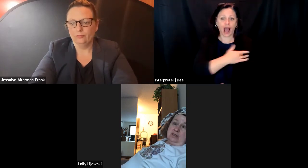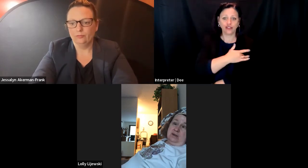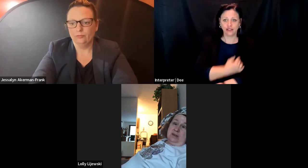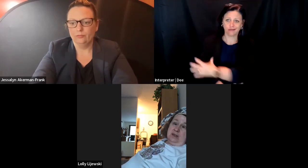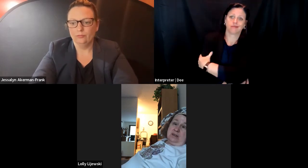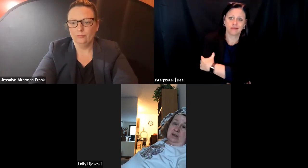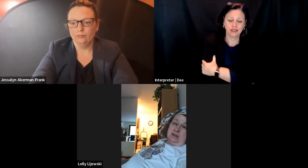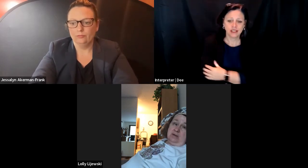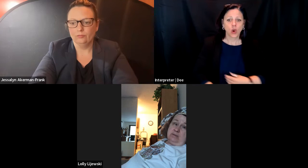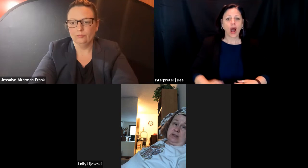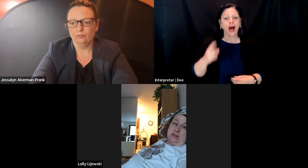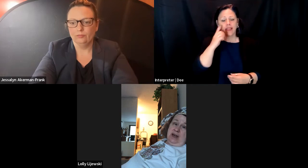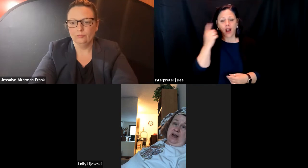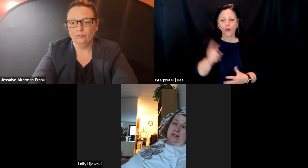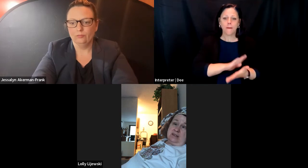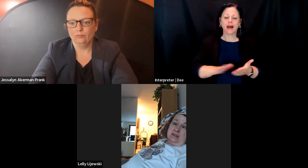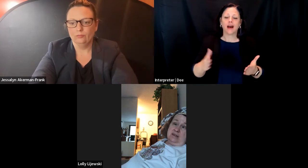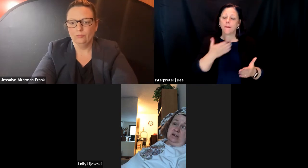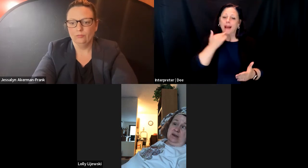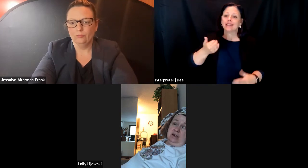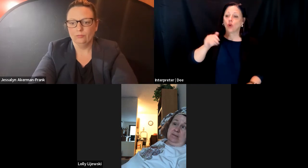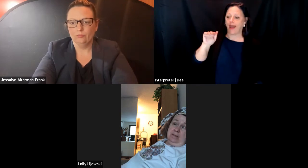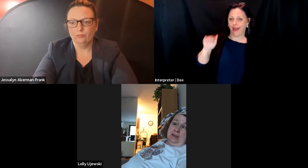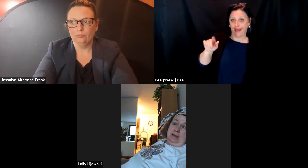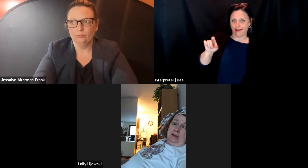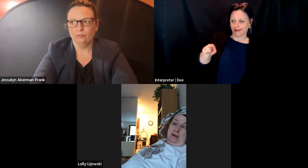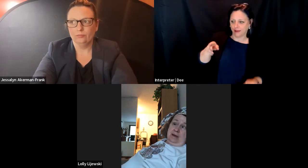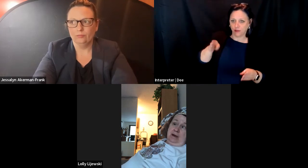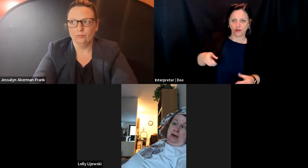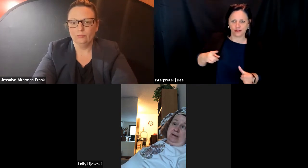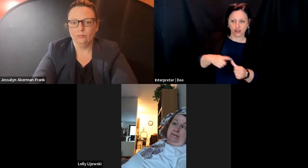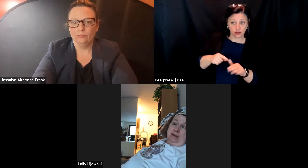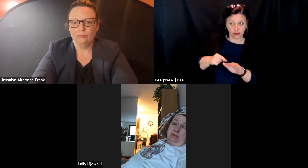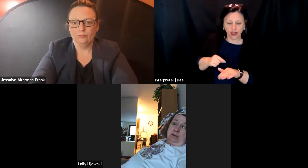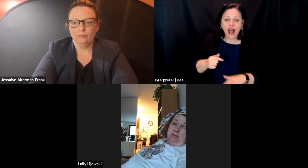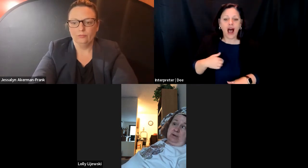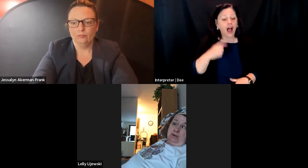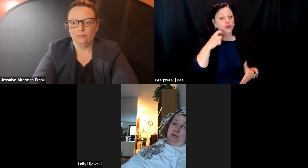I also agree, I think that often our physical boundaries are either violated or people just assume that